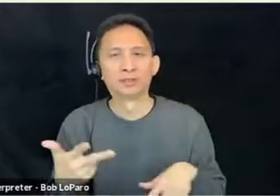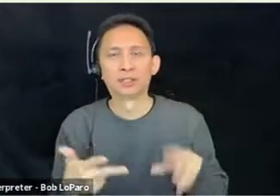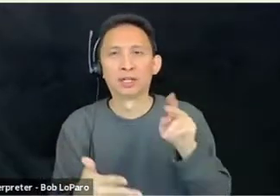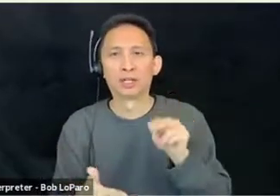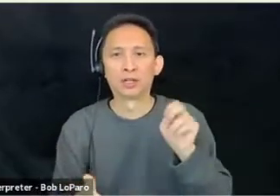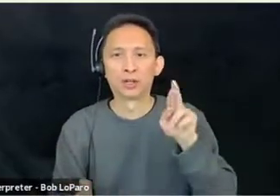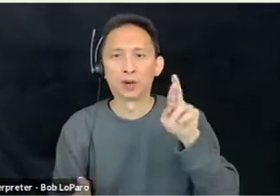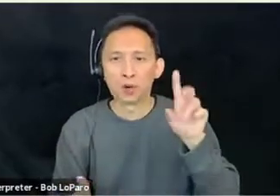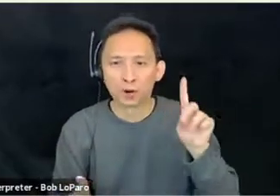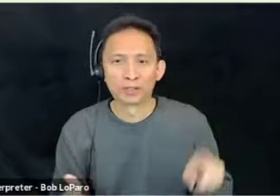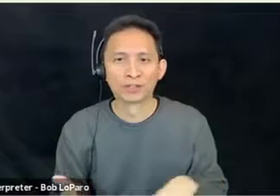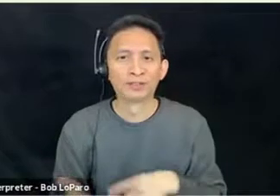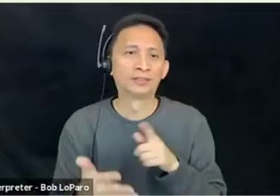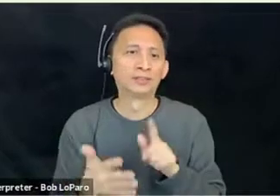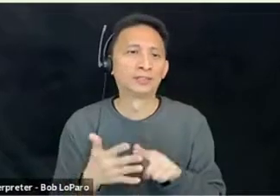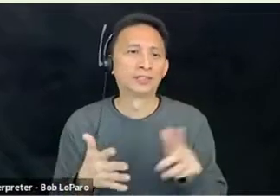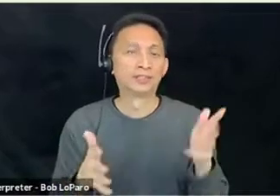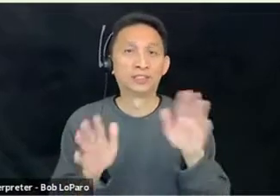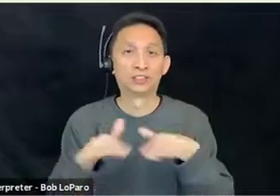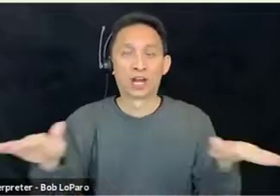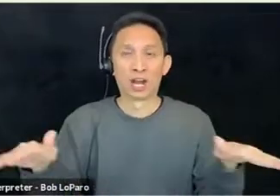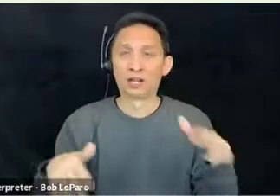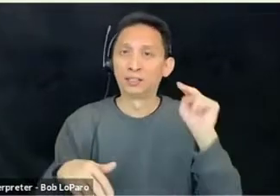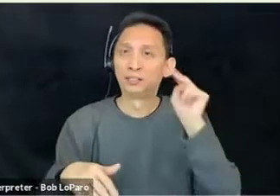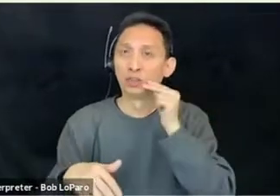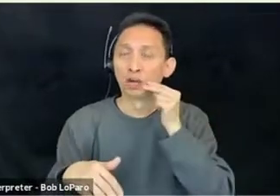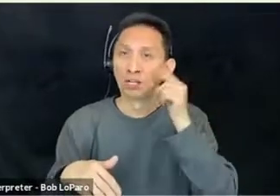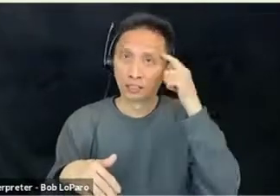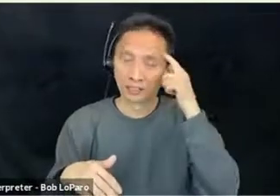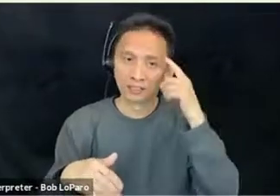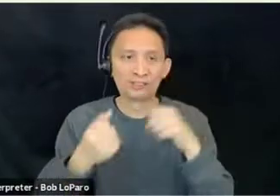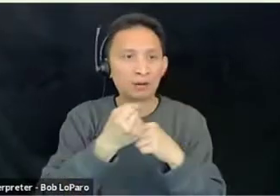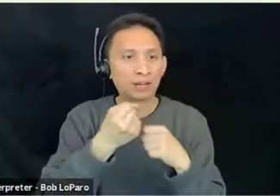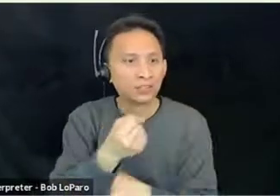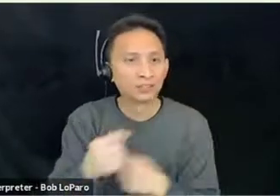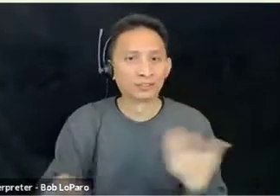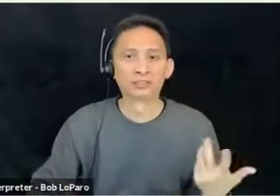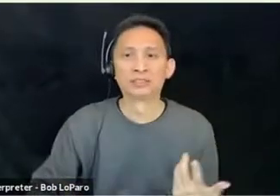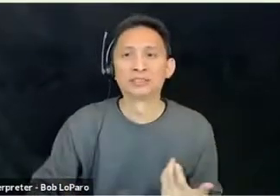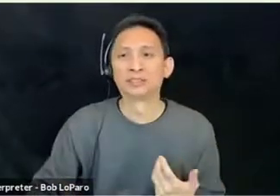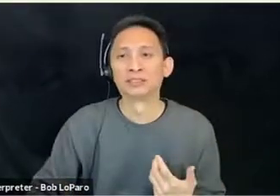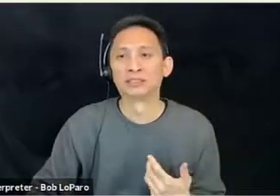Child Neurology Foundation, RDLA, which is going to be a great place